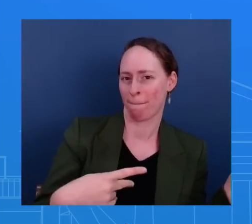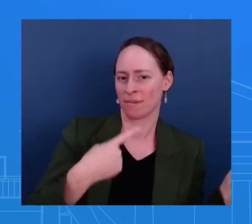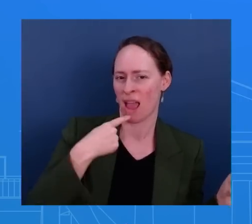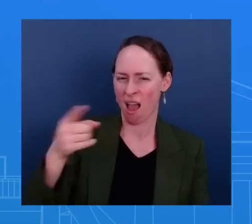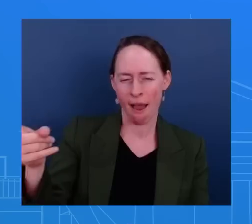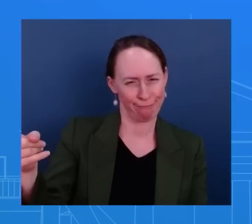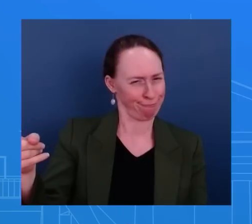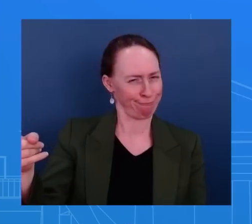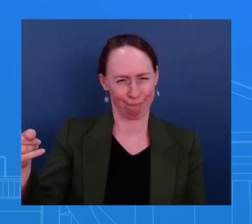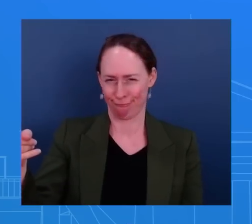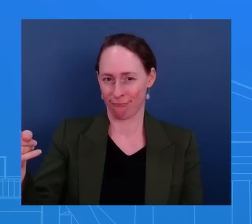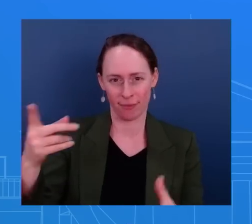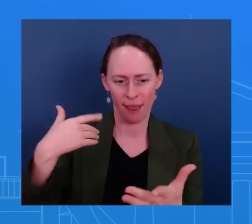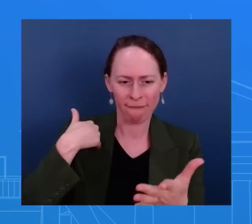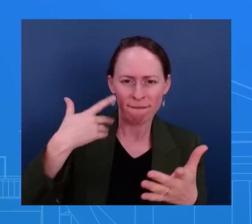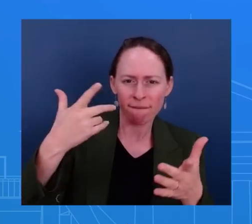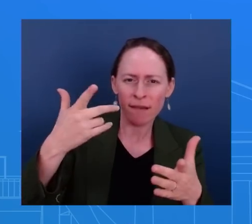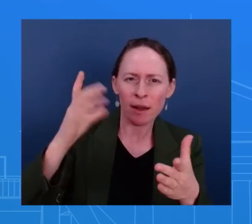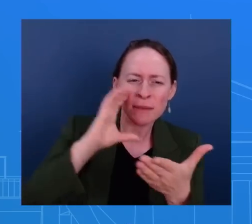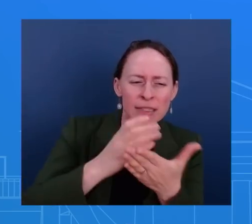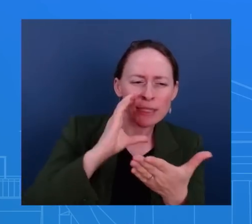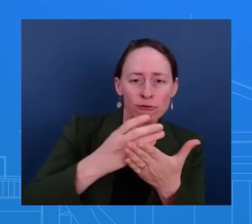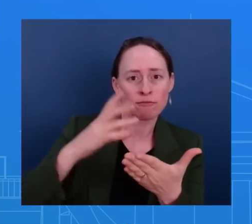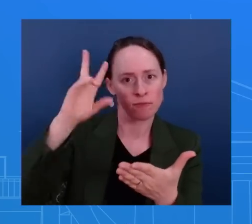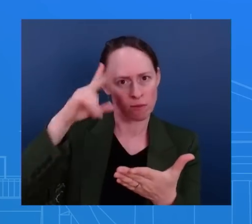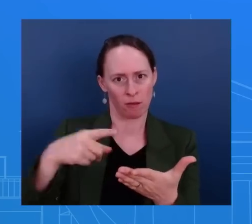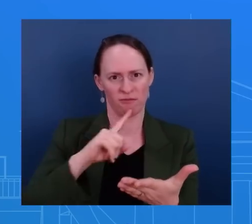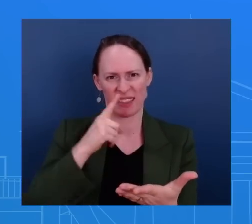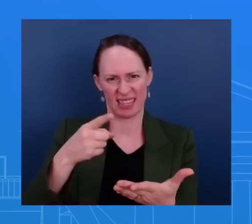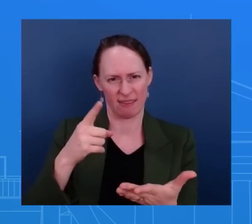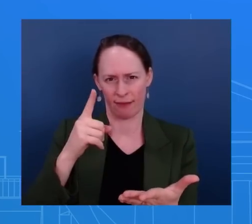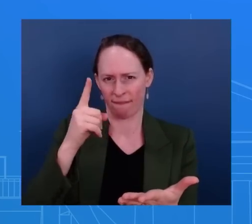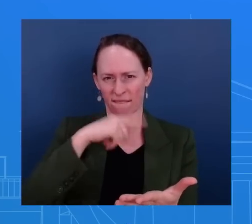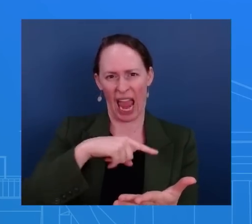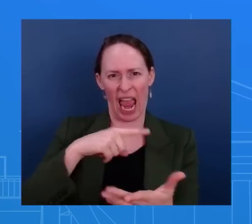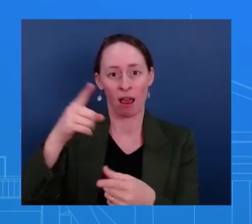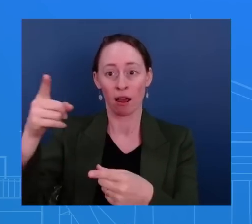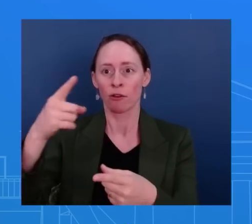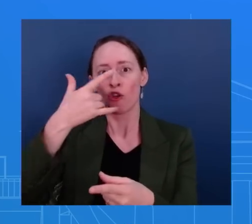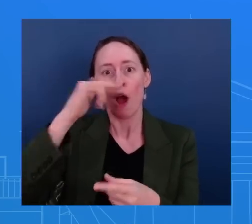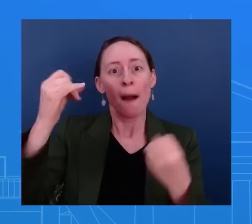Ms. Jean-Pierre: Look, I'm going to be mindful